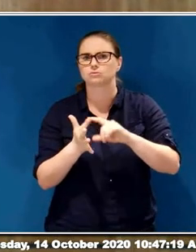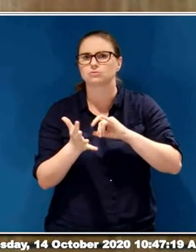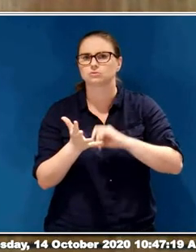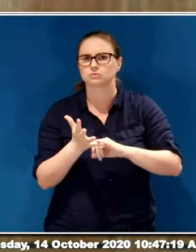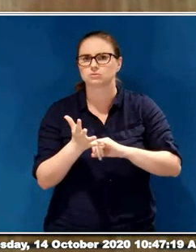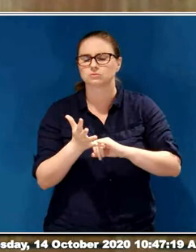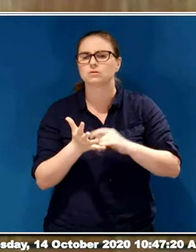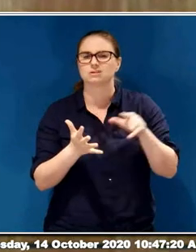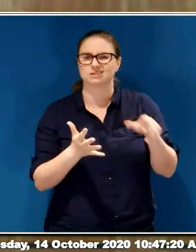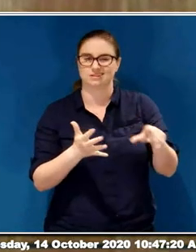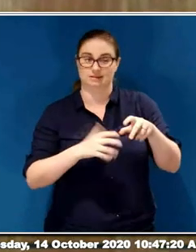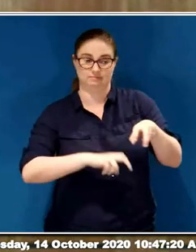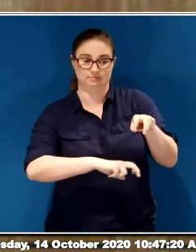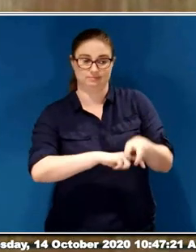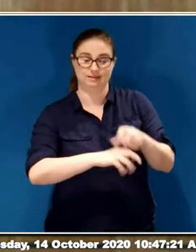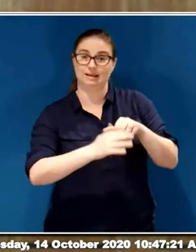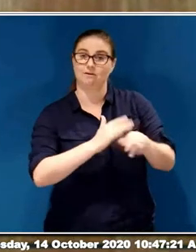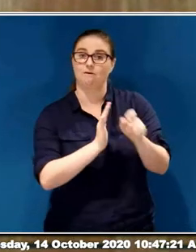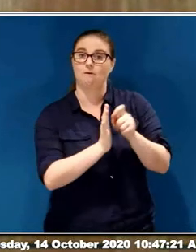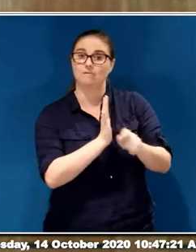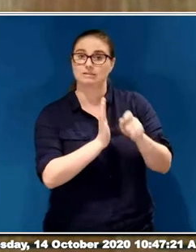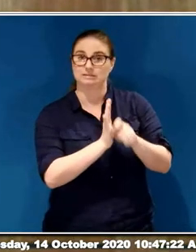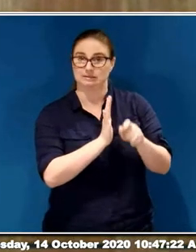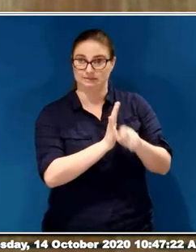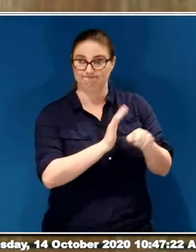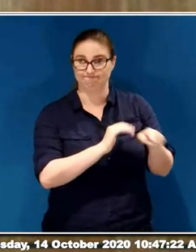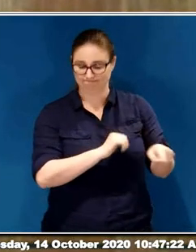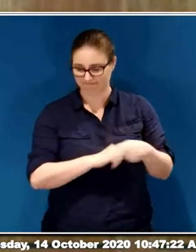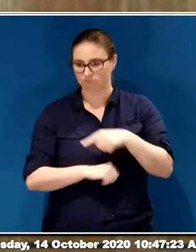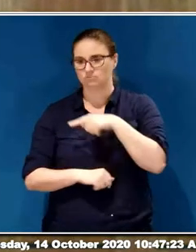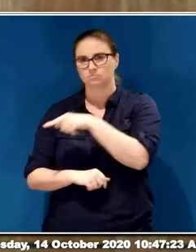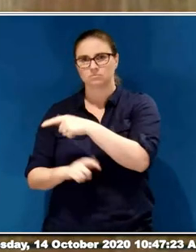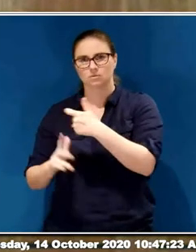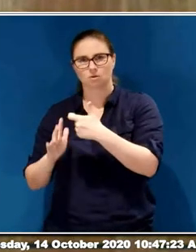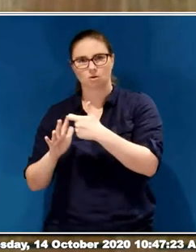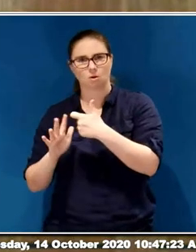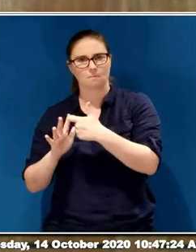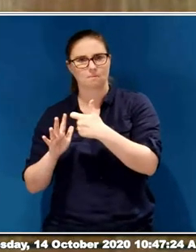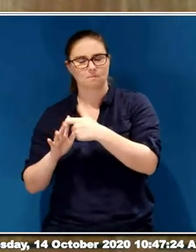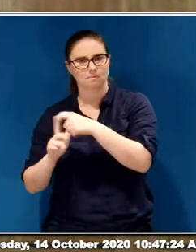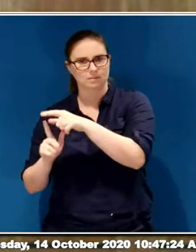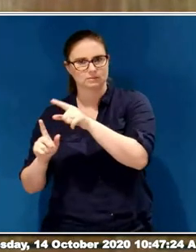and kicking at the bottom of the building, and was swearing and using